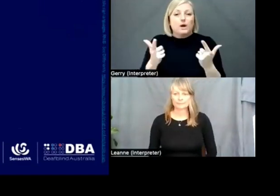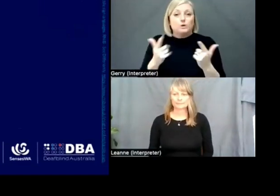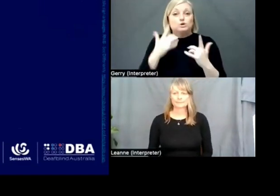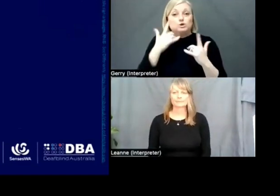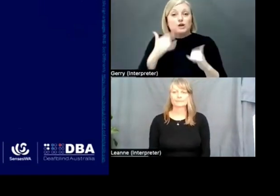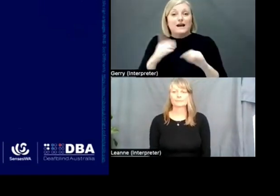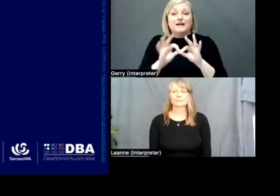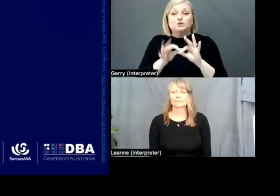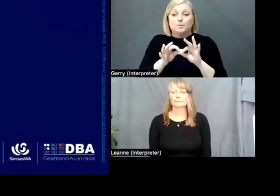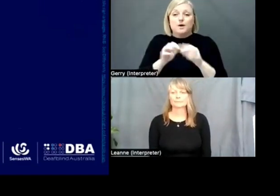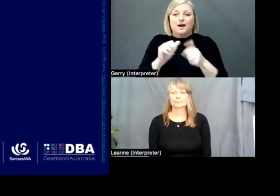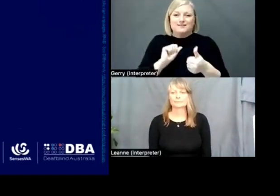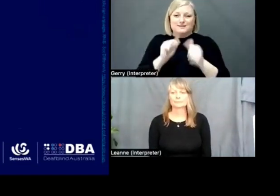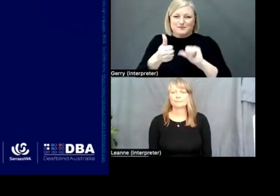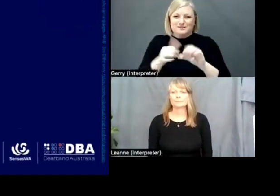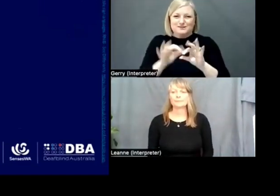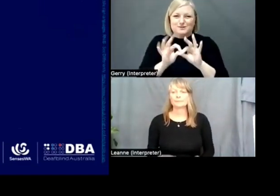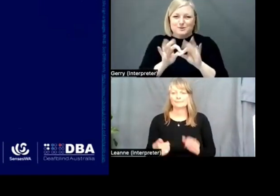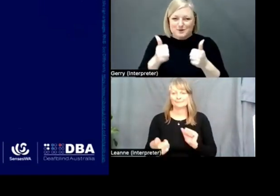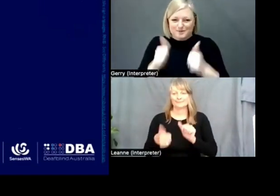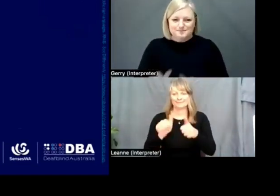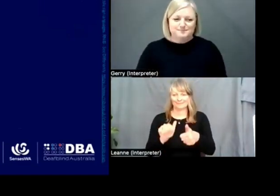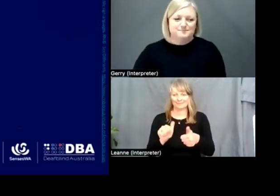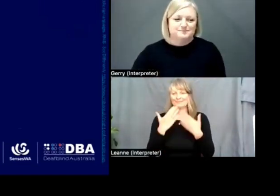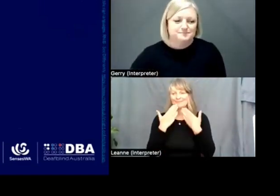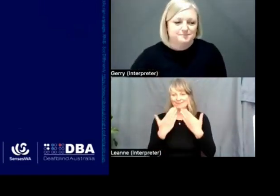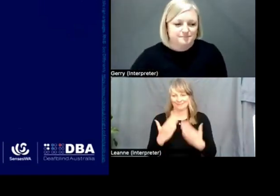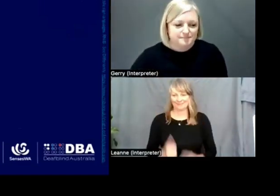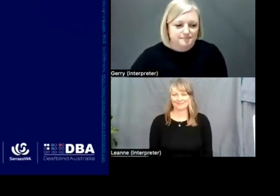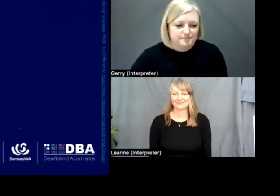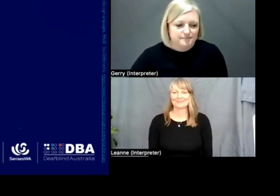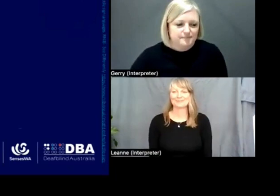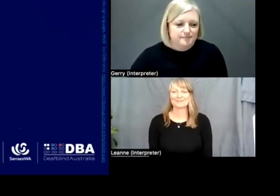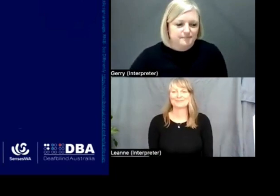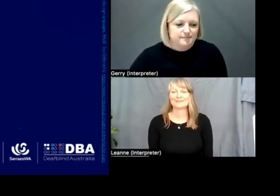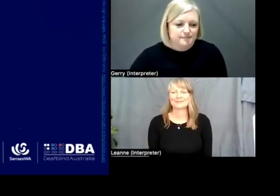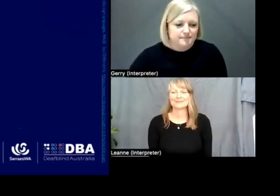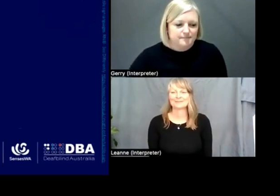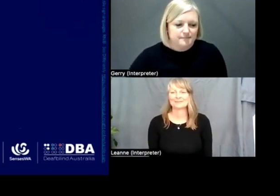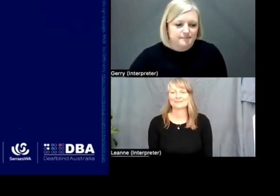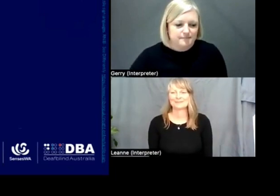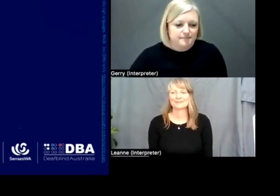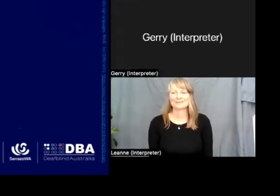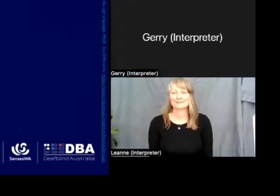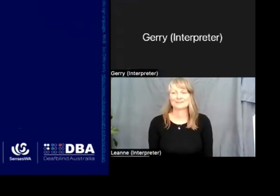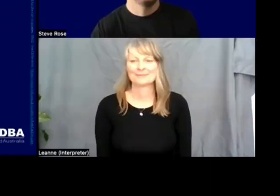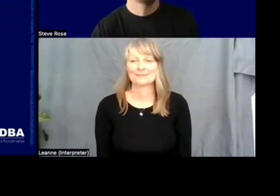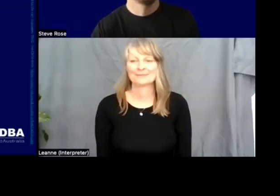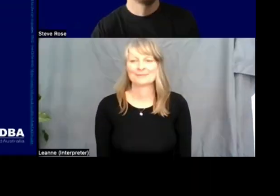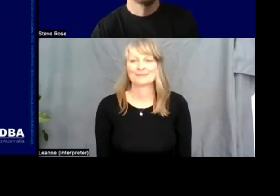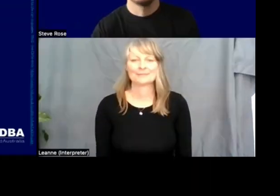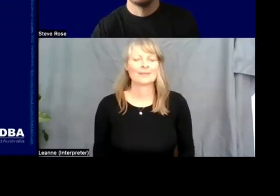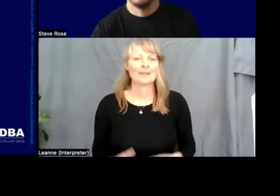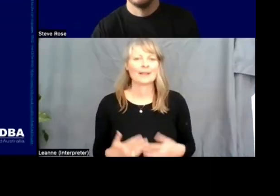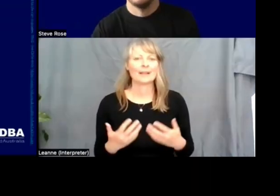Might just do a quick change over. Perfect. Then we'll just have a quick